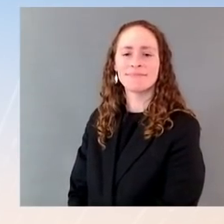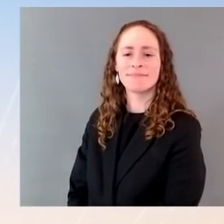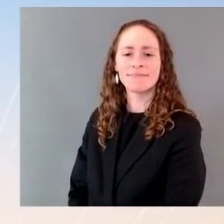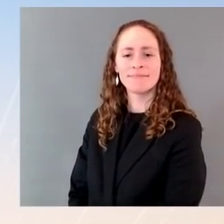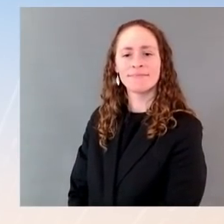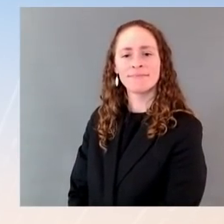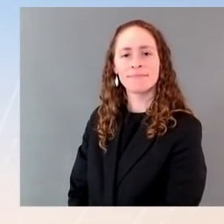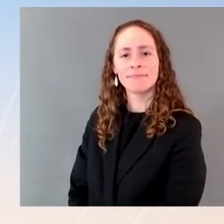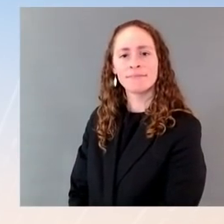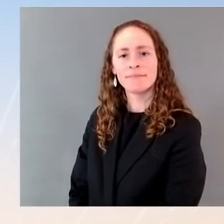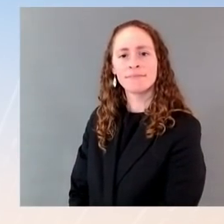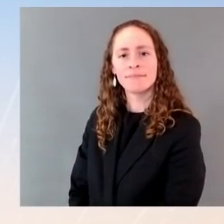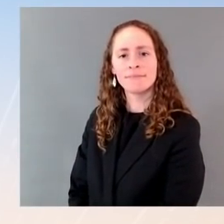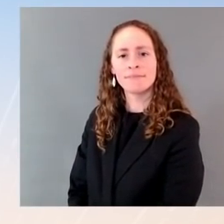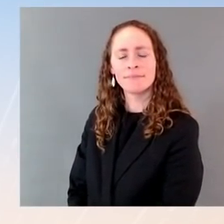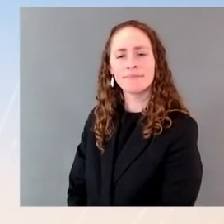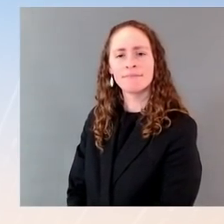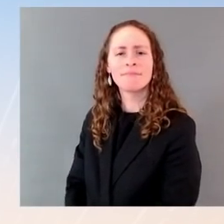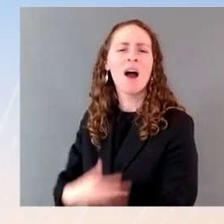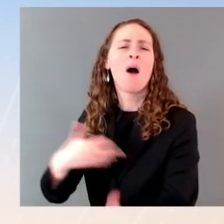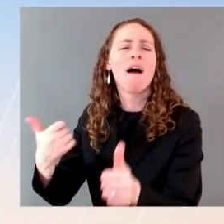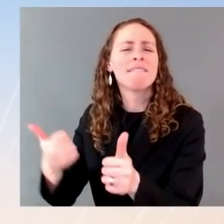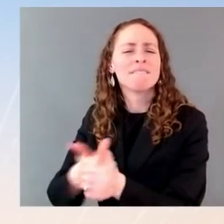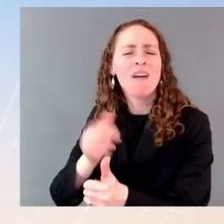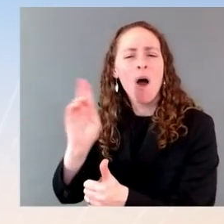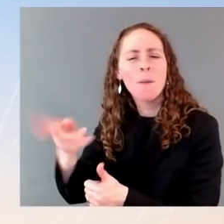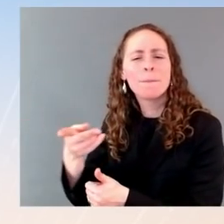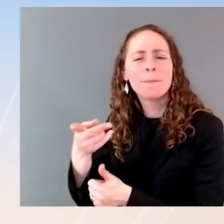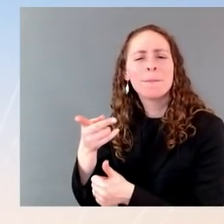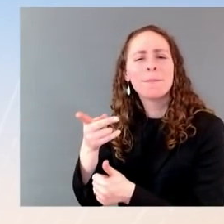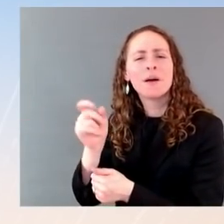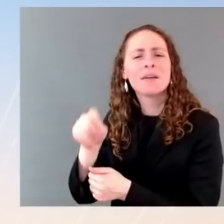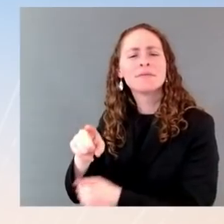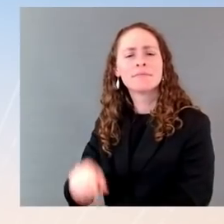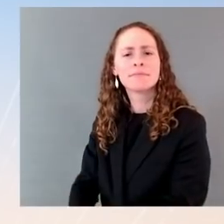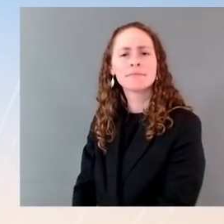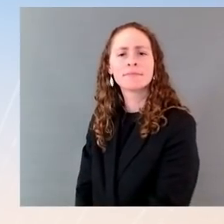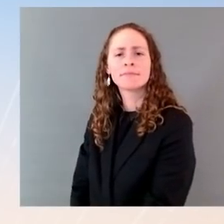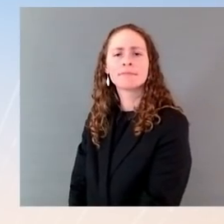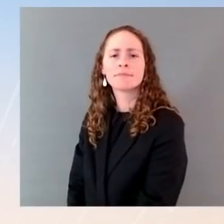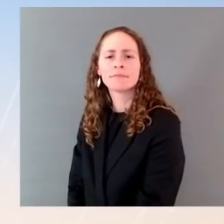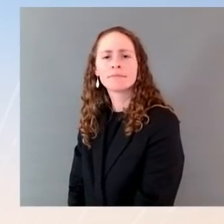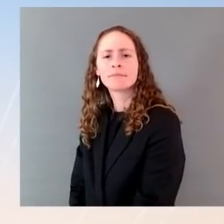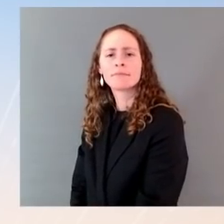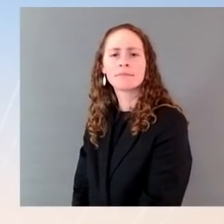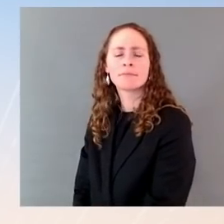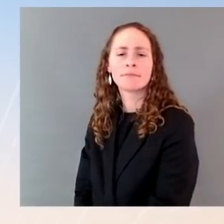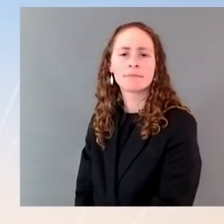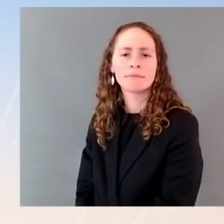The CDC is now urging people to use a rapid test before they go into an indoor gathering, even if they're vaccinated or don't have symptoms.